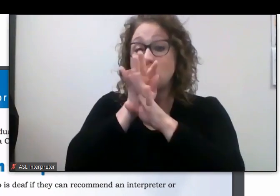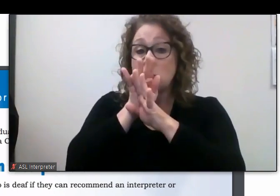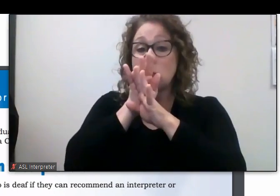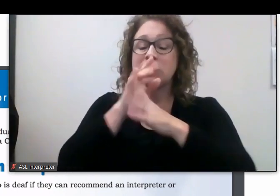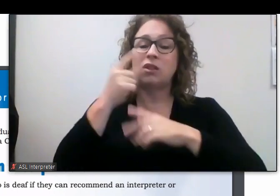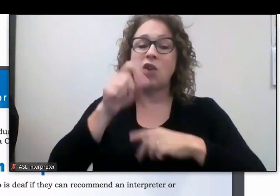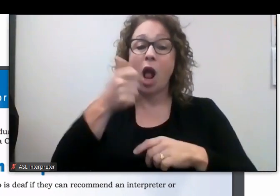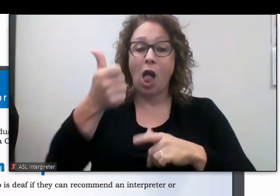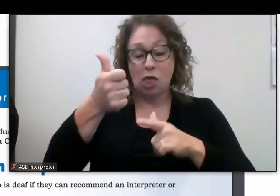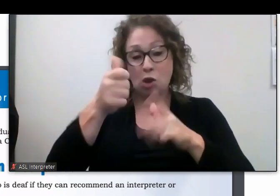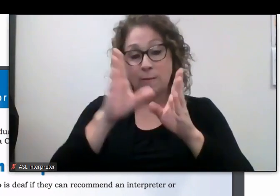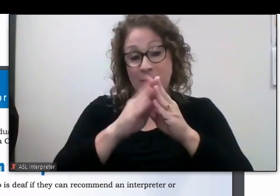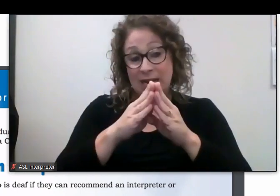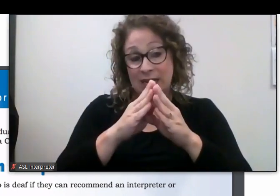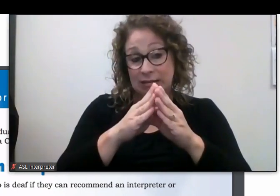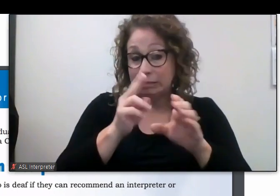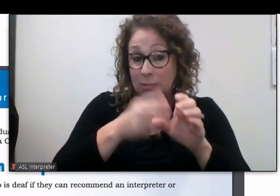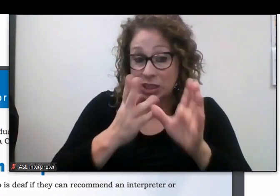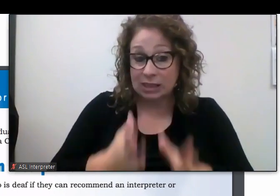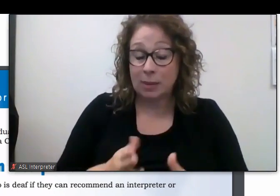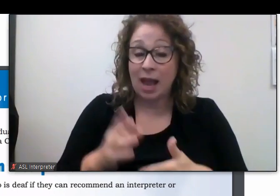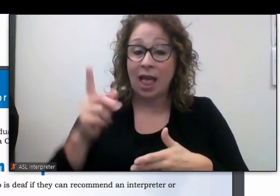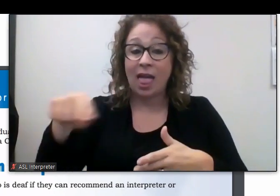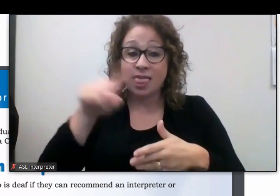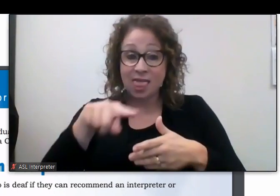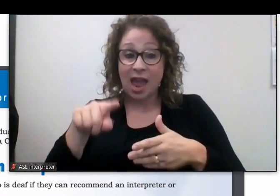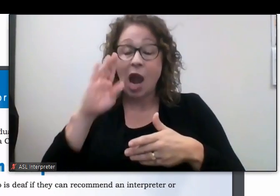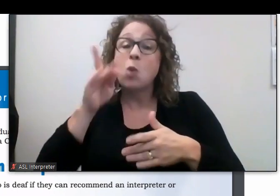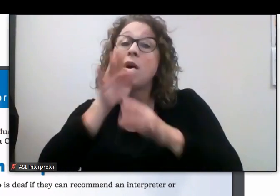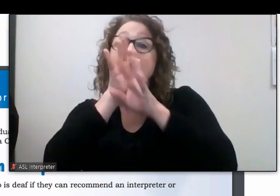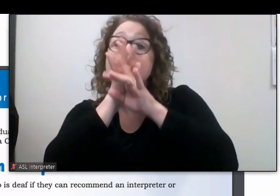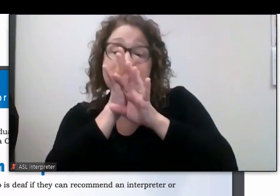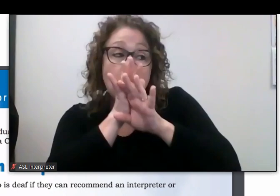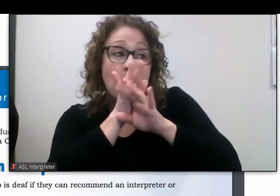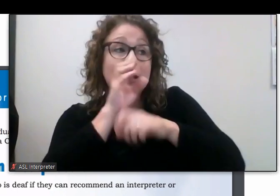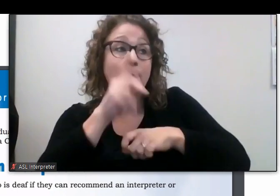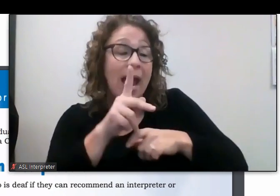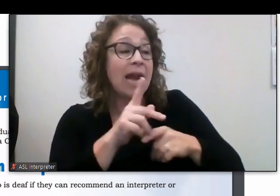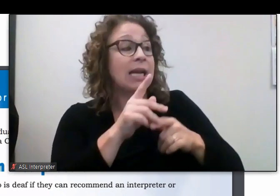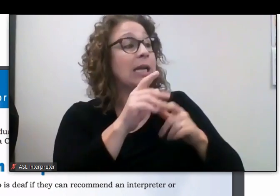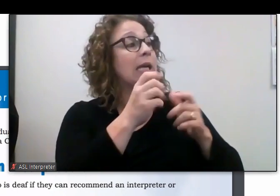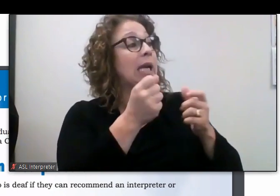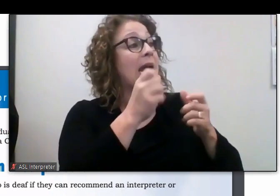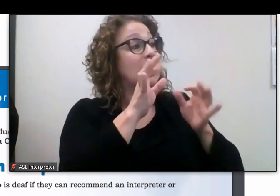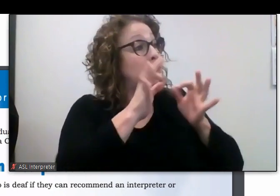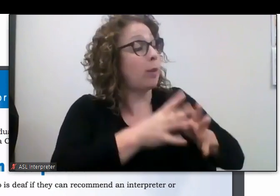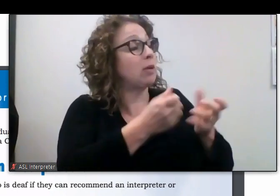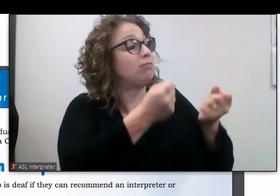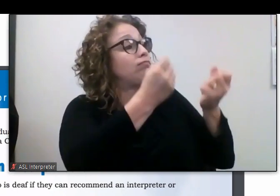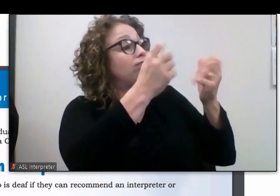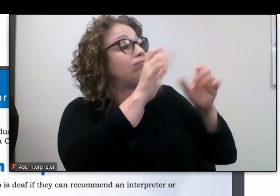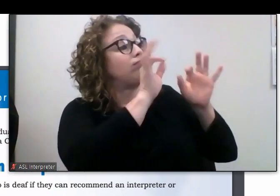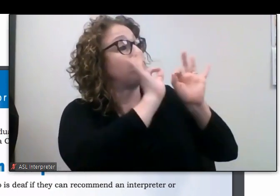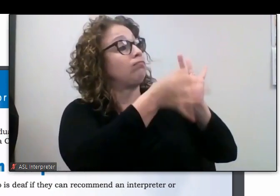and then those meeting participants will voice back and the interpreter will sign it to the deaf person.